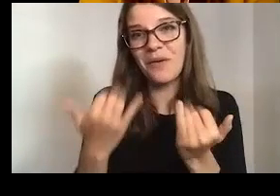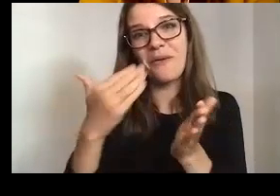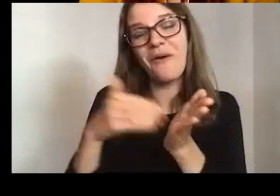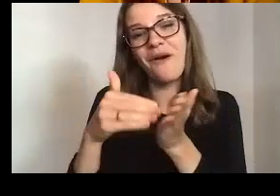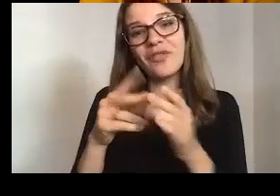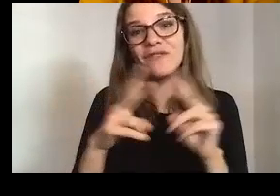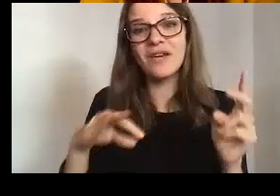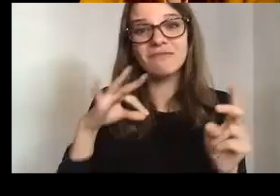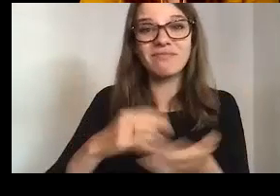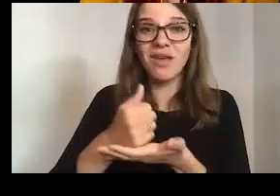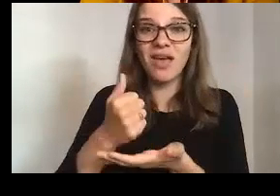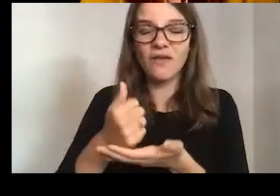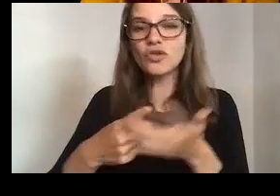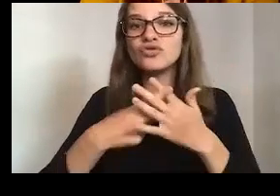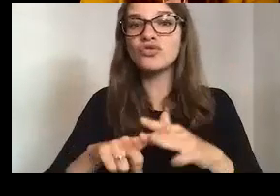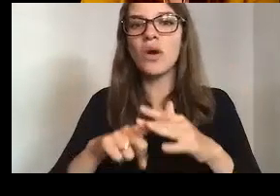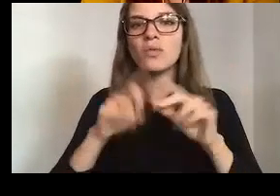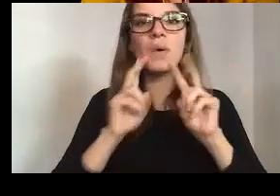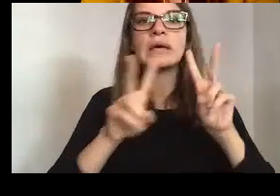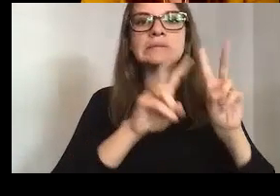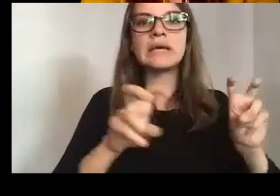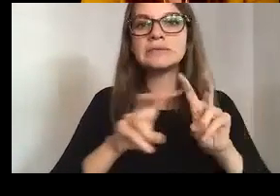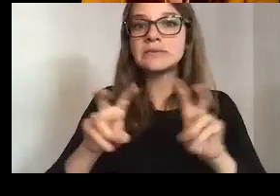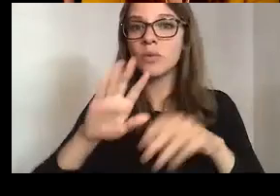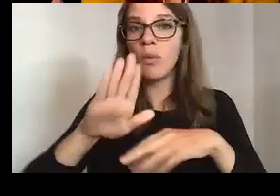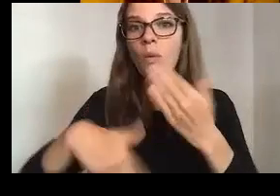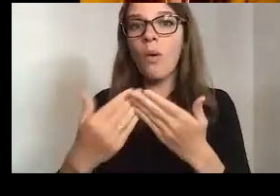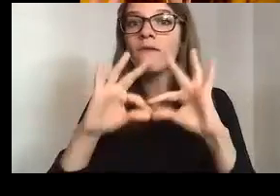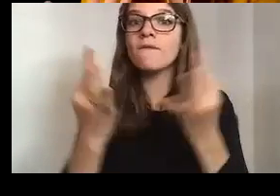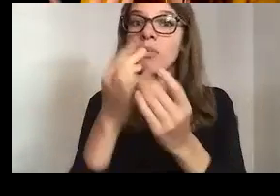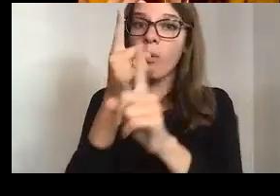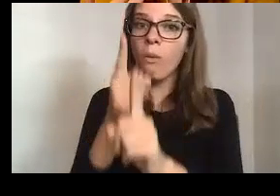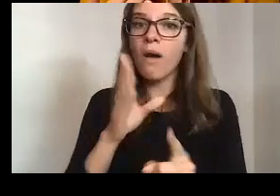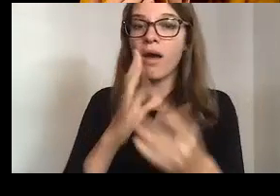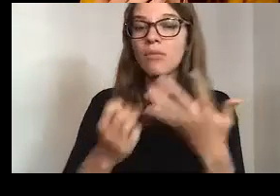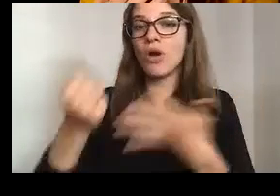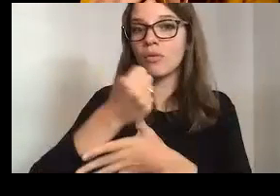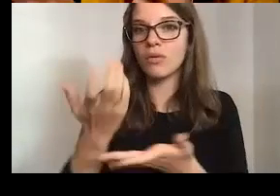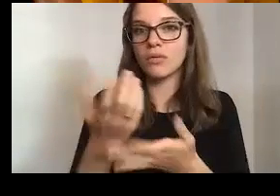to start by just assessing family goals and priorities so spending more time at home may